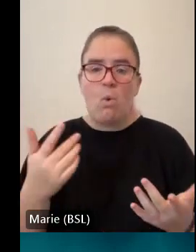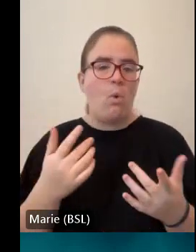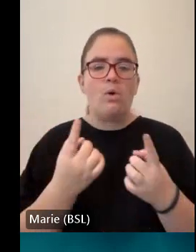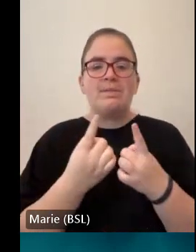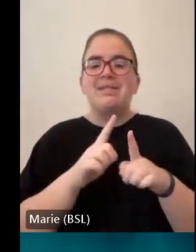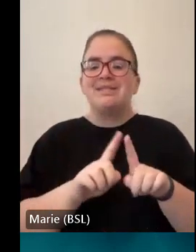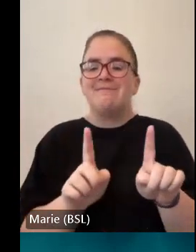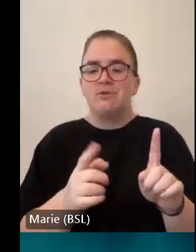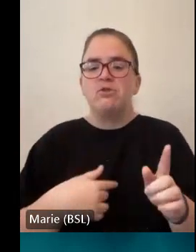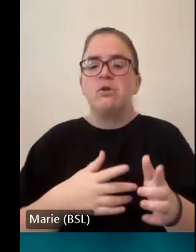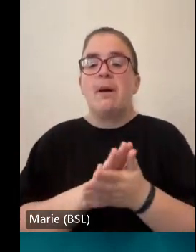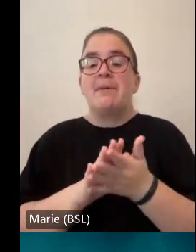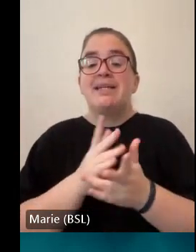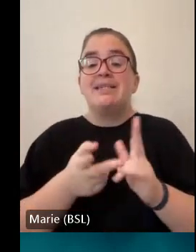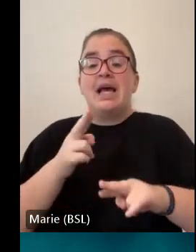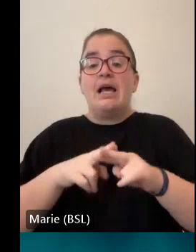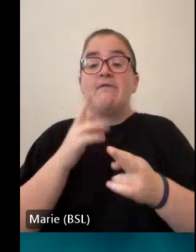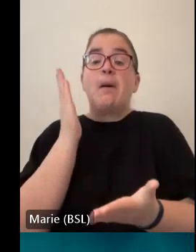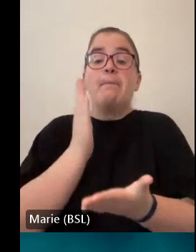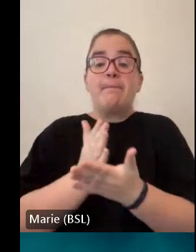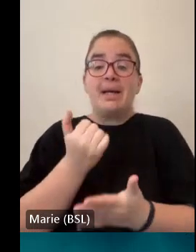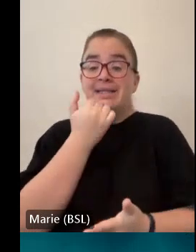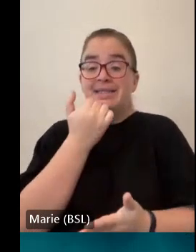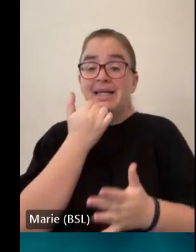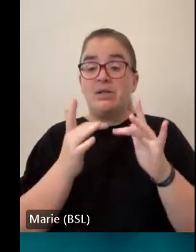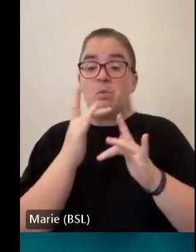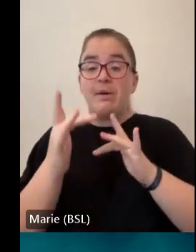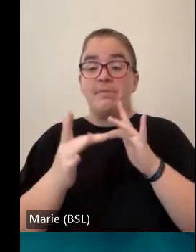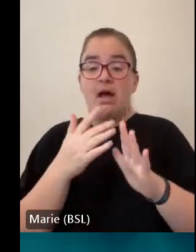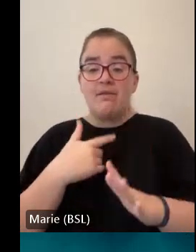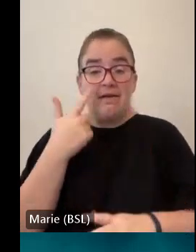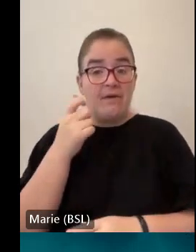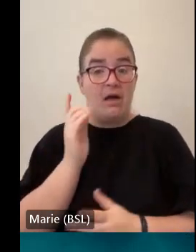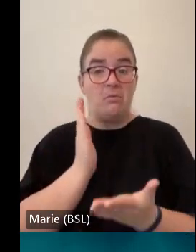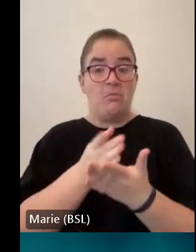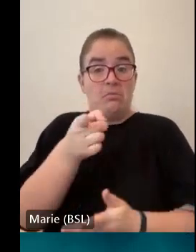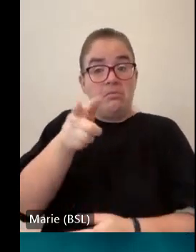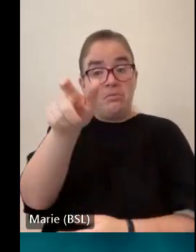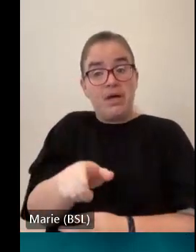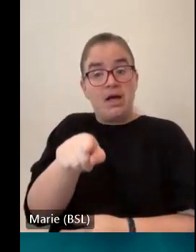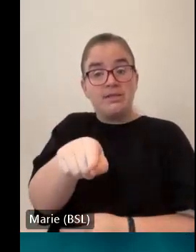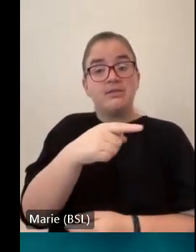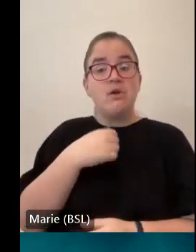uncover that this person's a fraudster and then do remove them from the site.